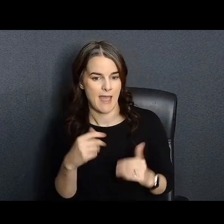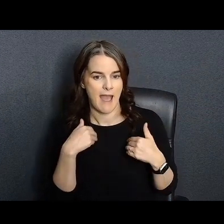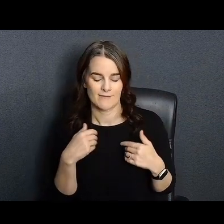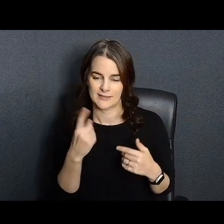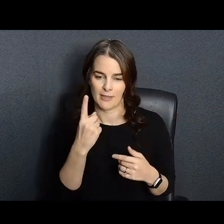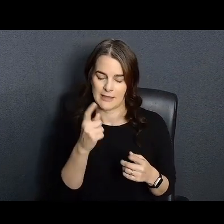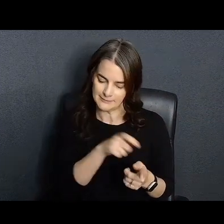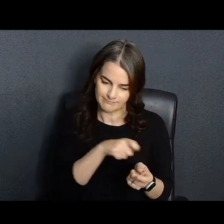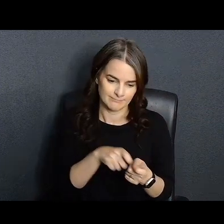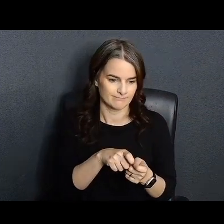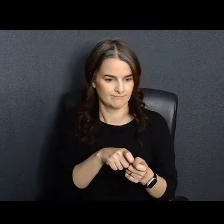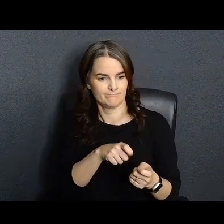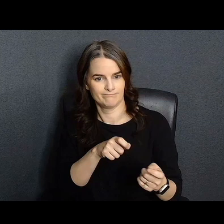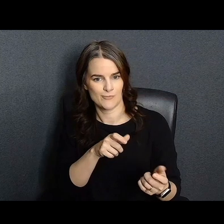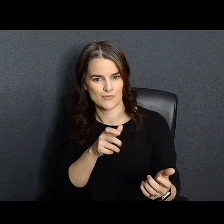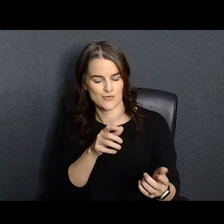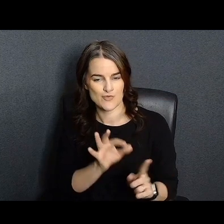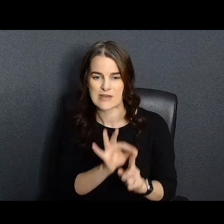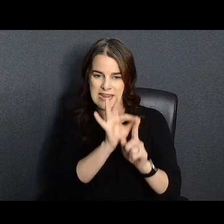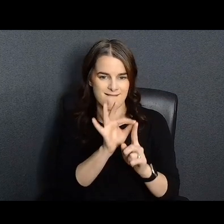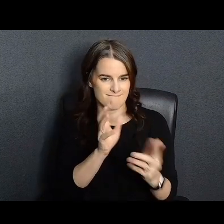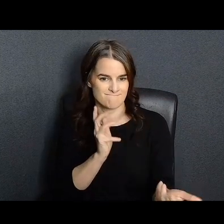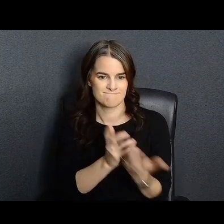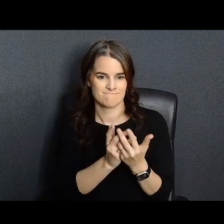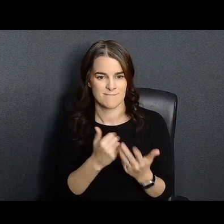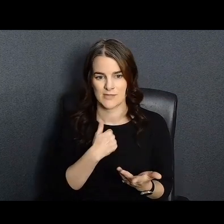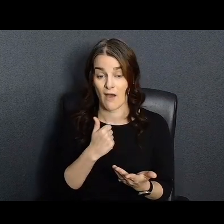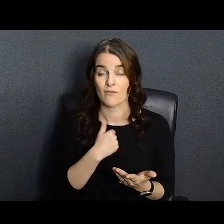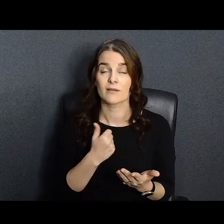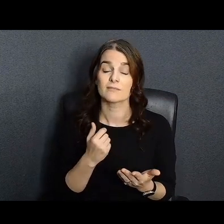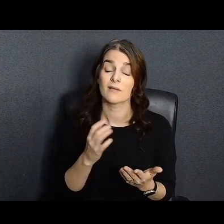unique to themselves. That being said, it's a little more work up front